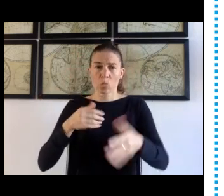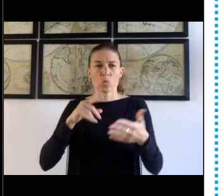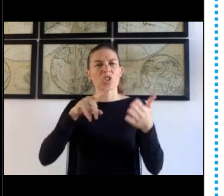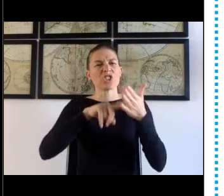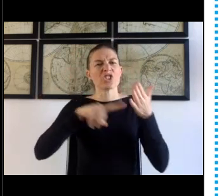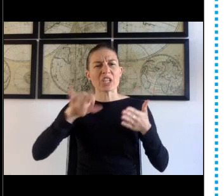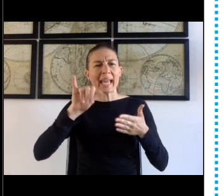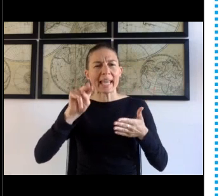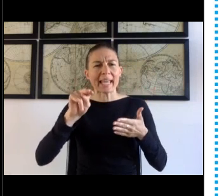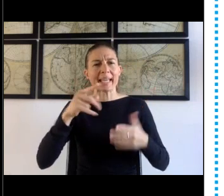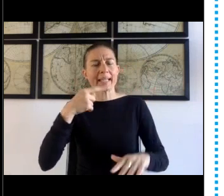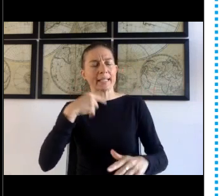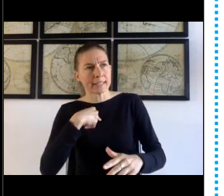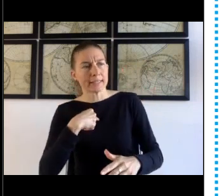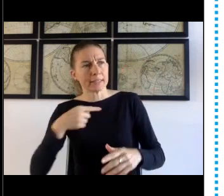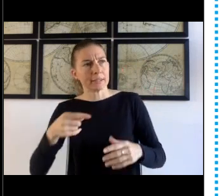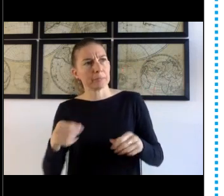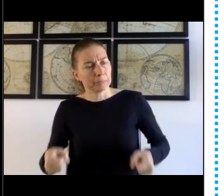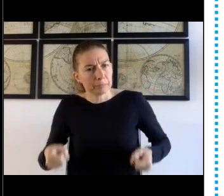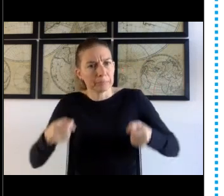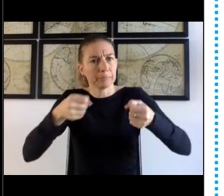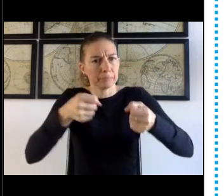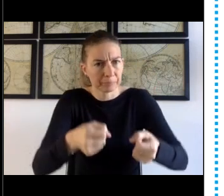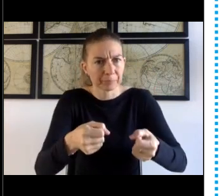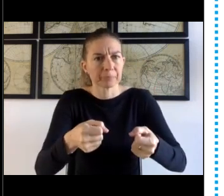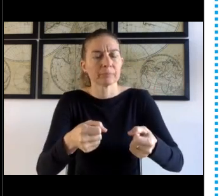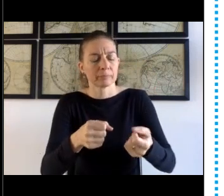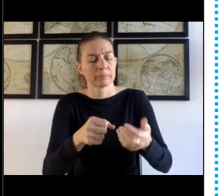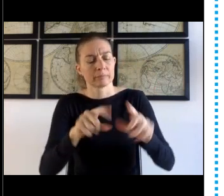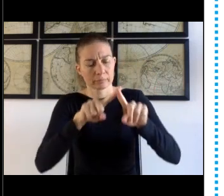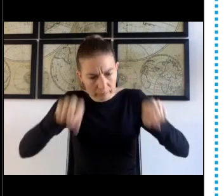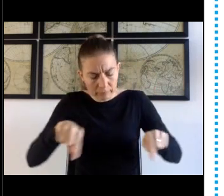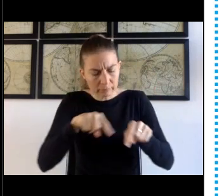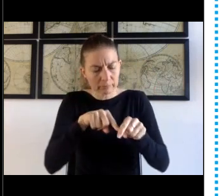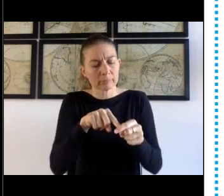For these things there are time limits for complaints and court actions.